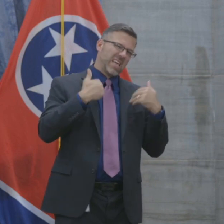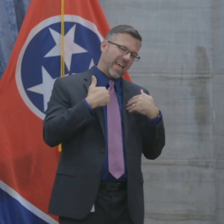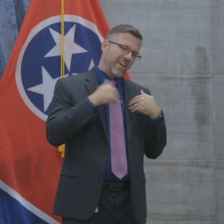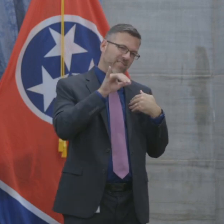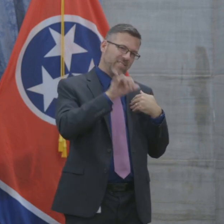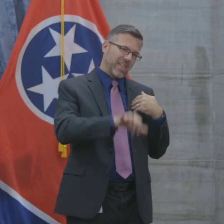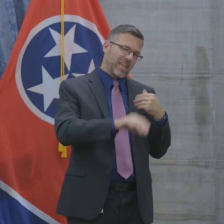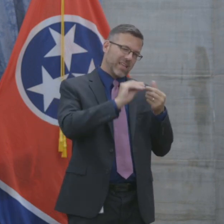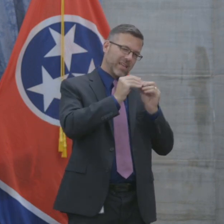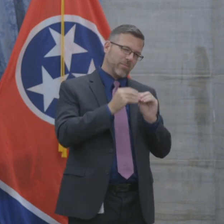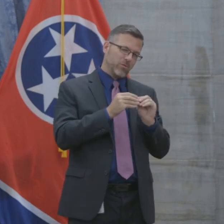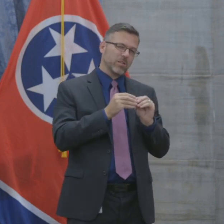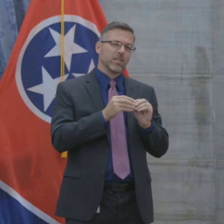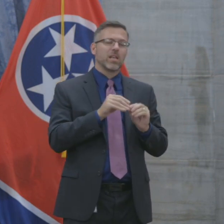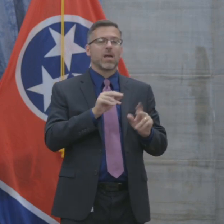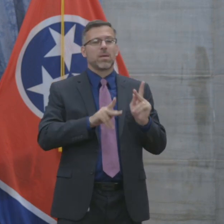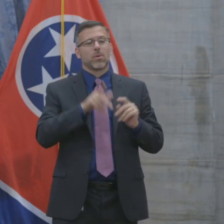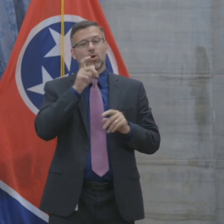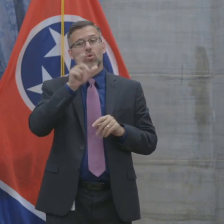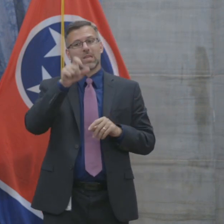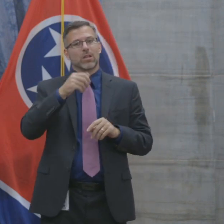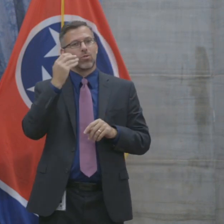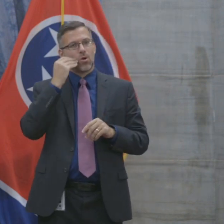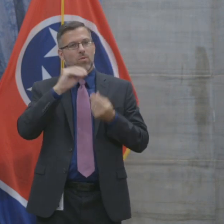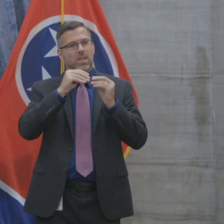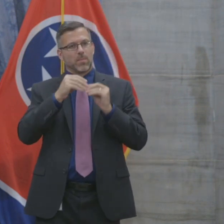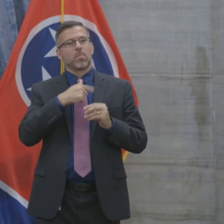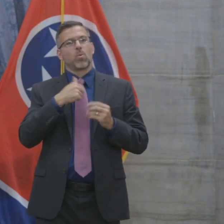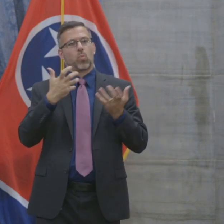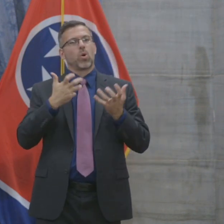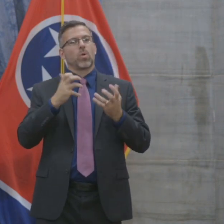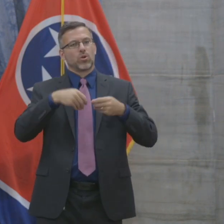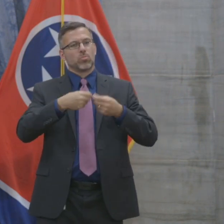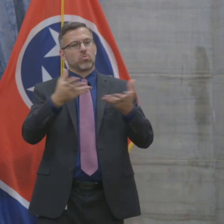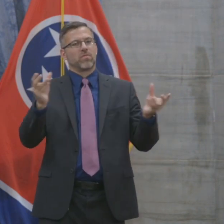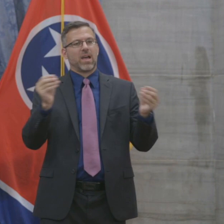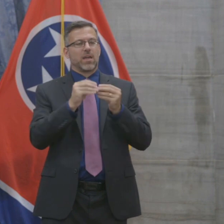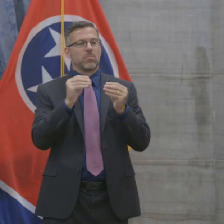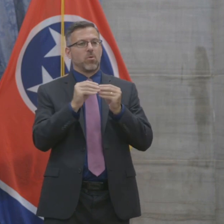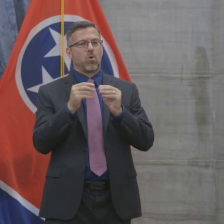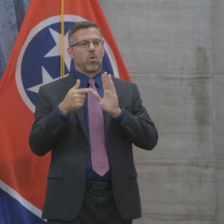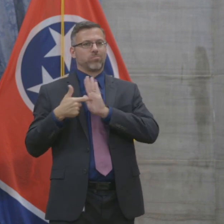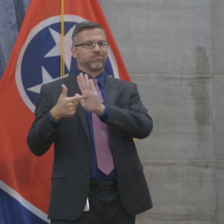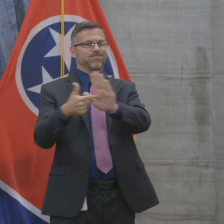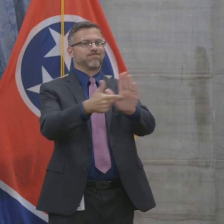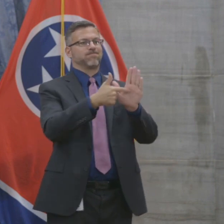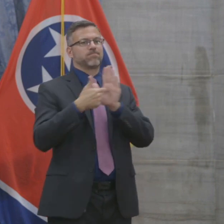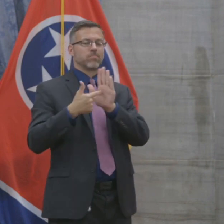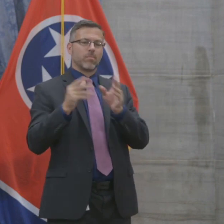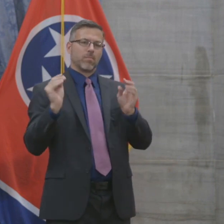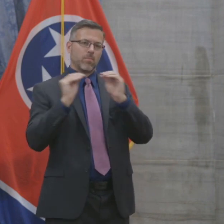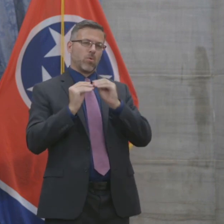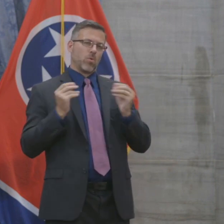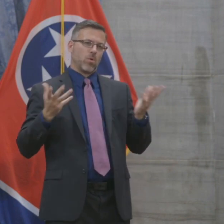Tennesseans. That's what solved the problem -- the challenges we have. And I believe that's going to continue. I think